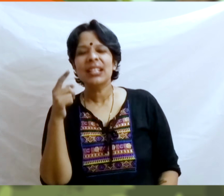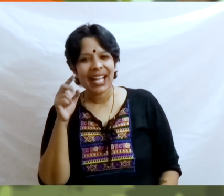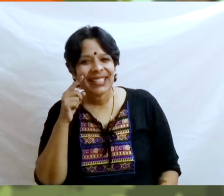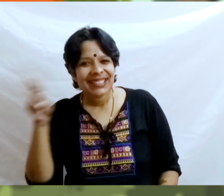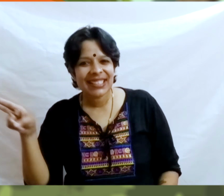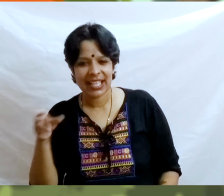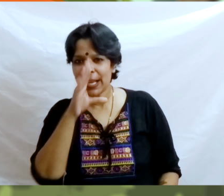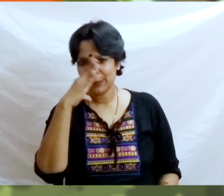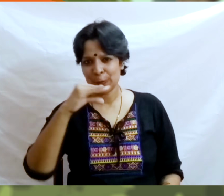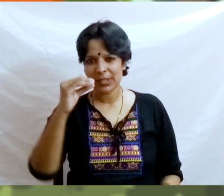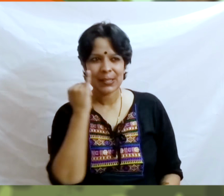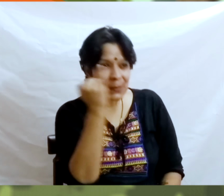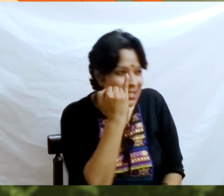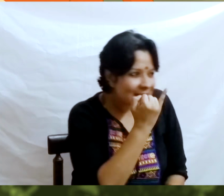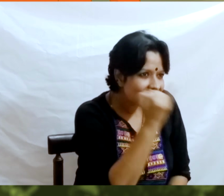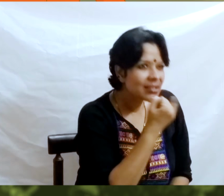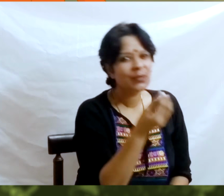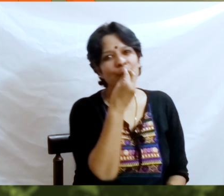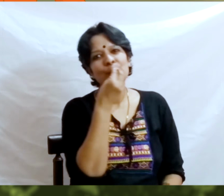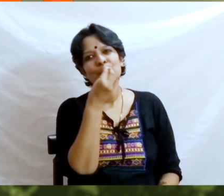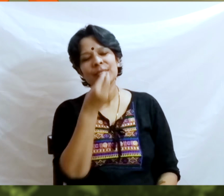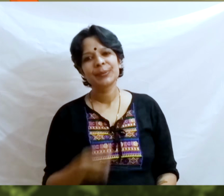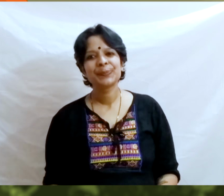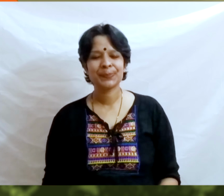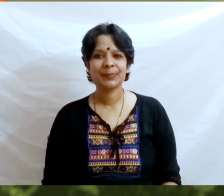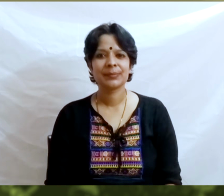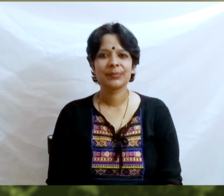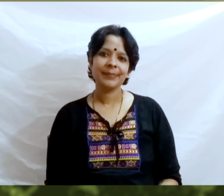and it also got the attention of a hungry fox who was searching for food!